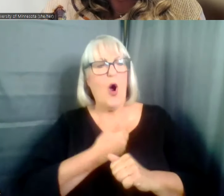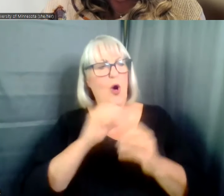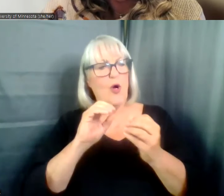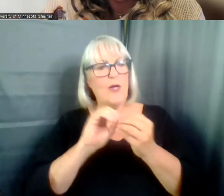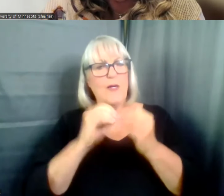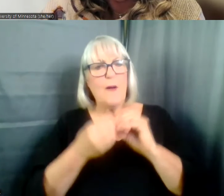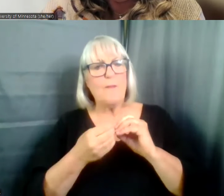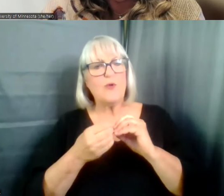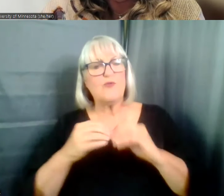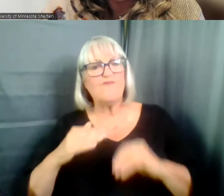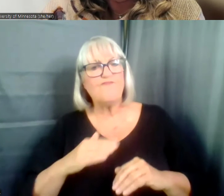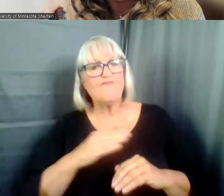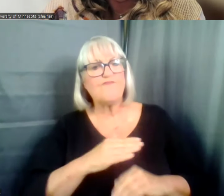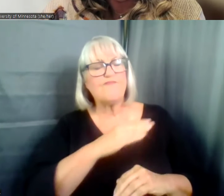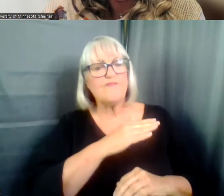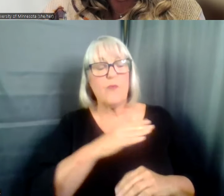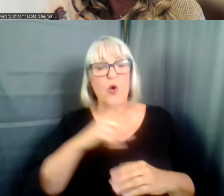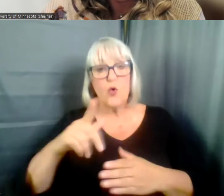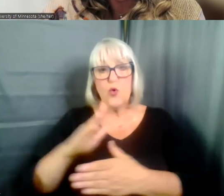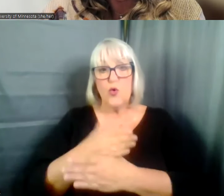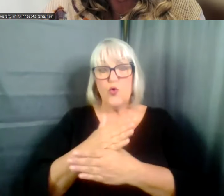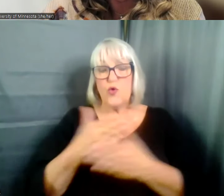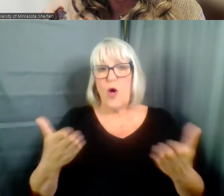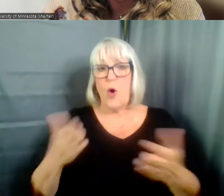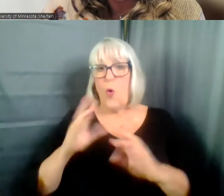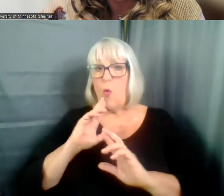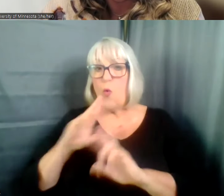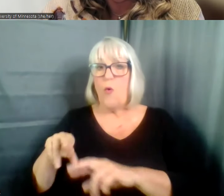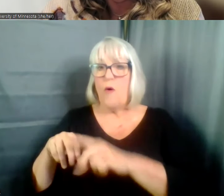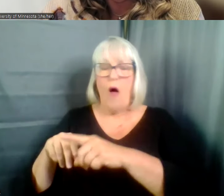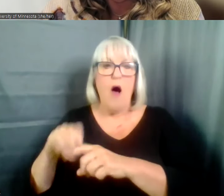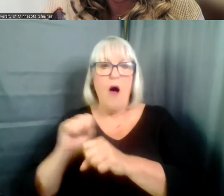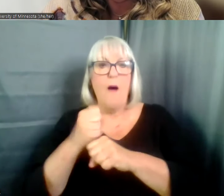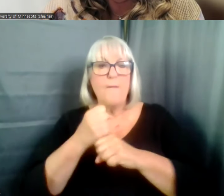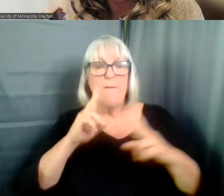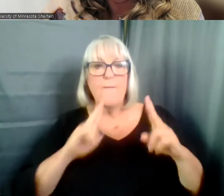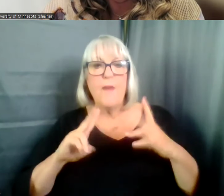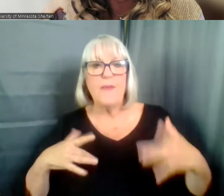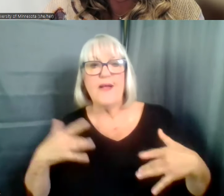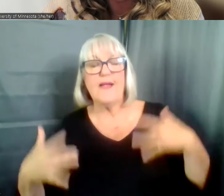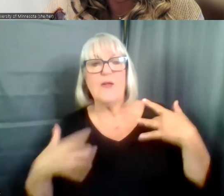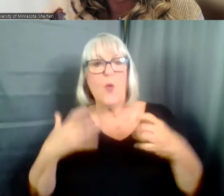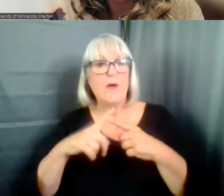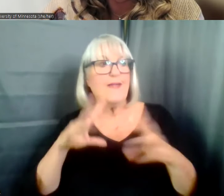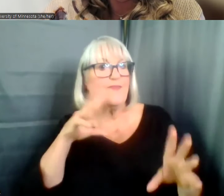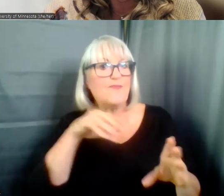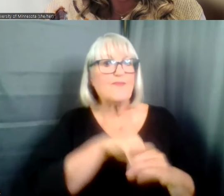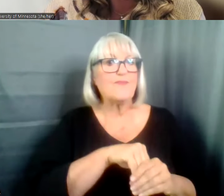Just sharing the results of it gets people more enthusiastic about staying engaged for the long haul because the, you know,